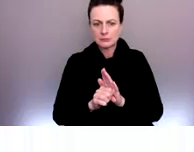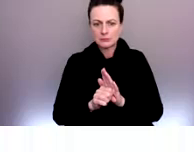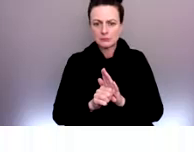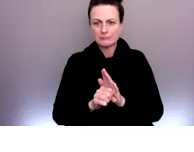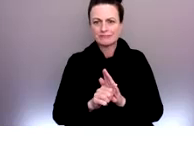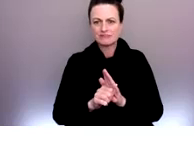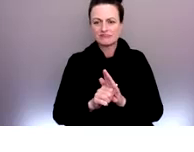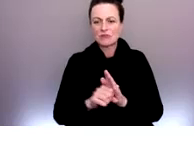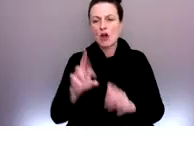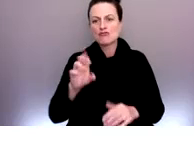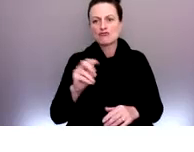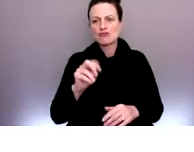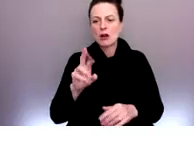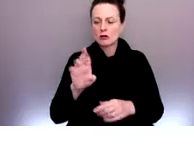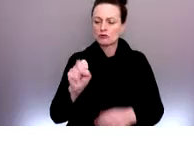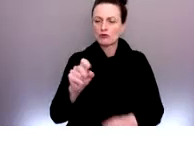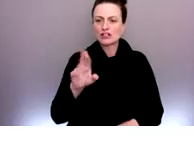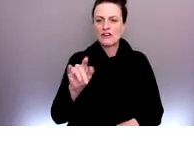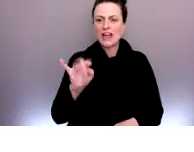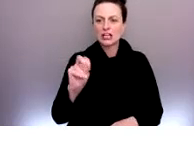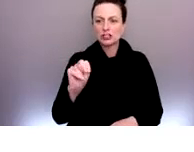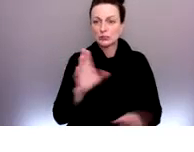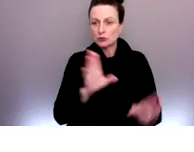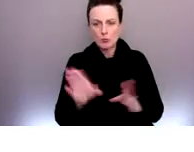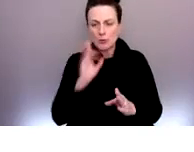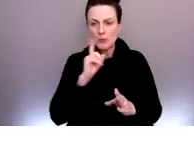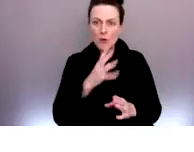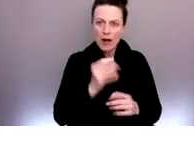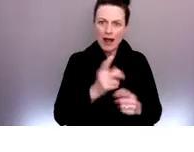reservations to prepare for and achieve successful employment outcome.